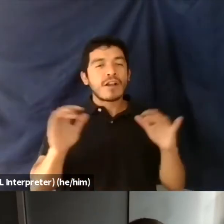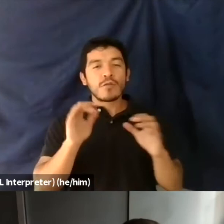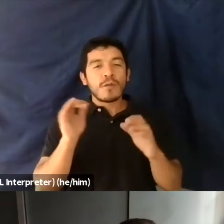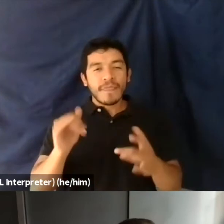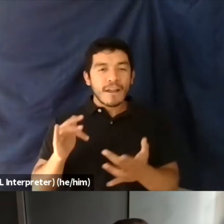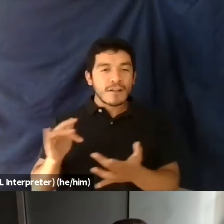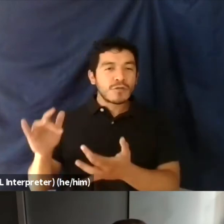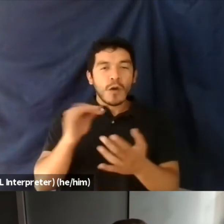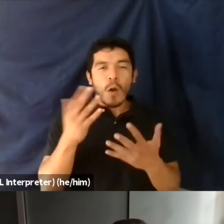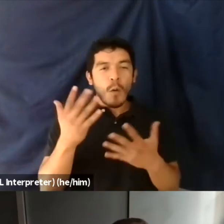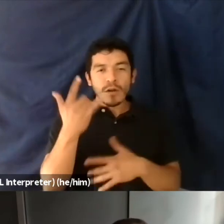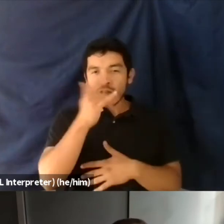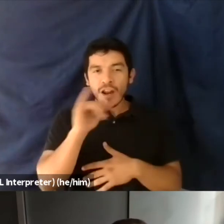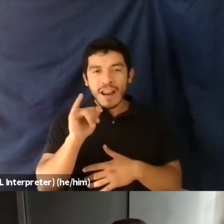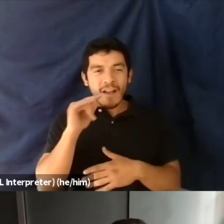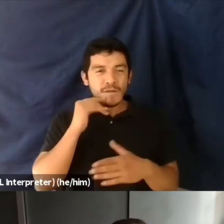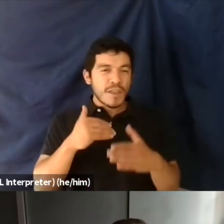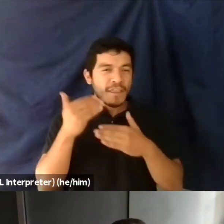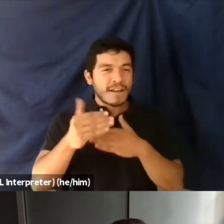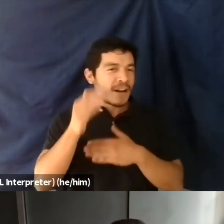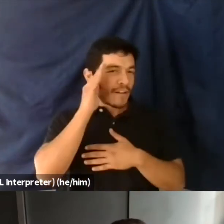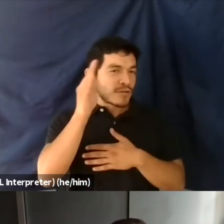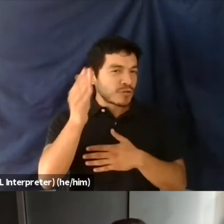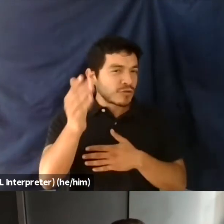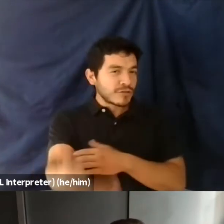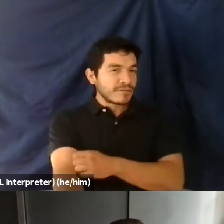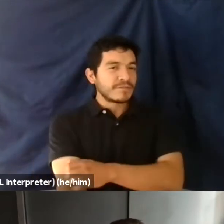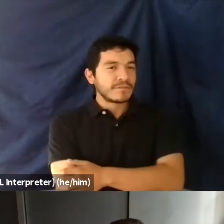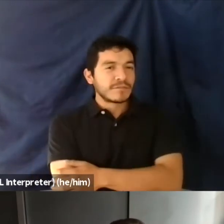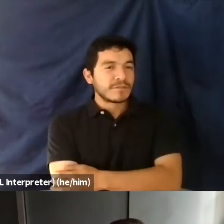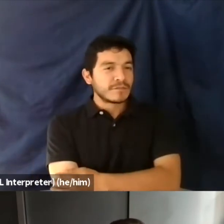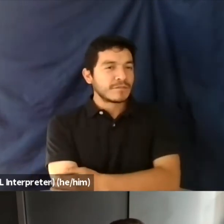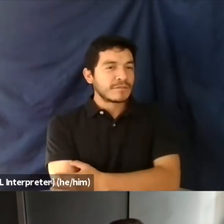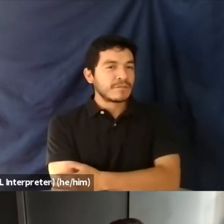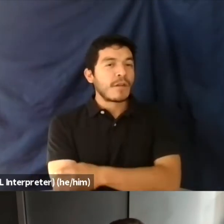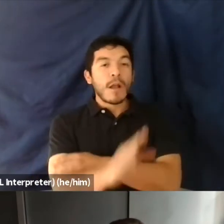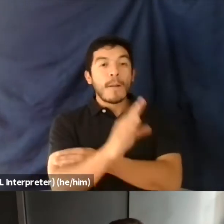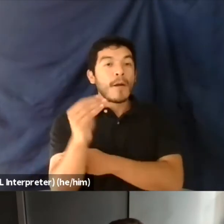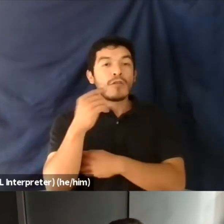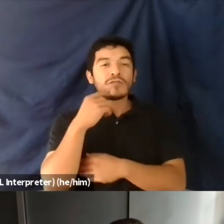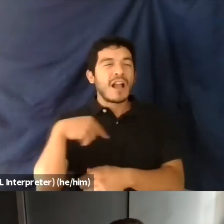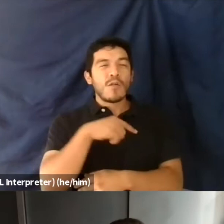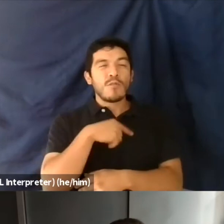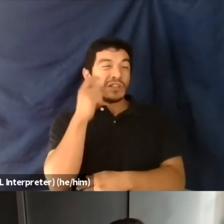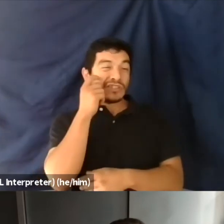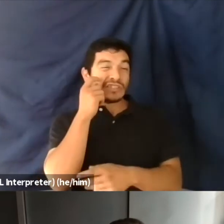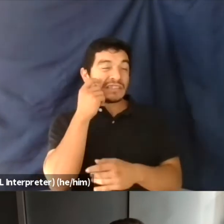What's it looking like for the next? Yeah, well we just supposedly ended the tour